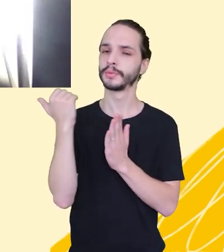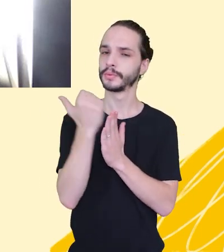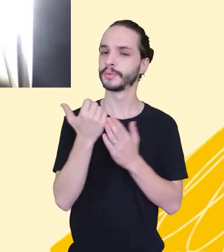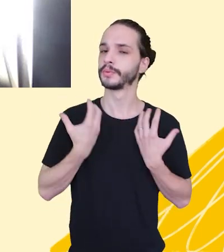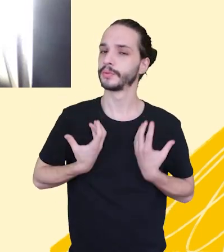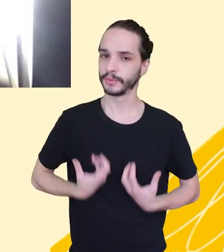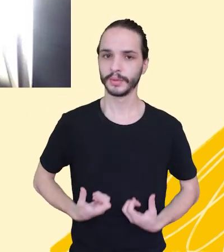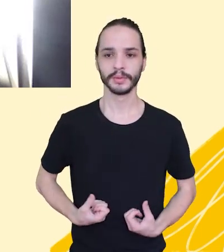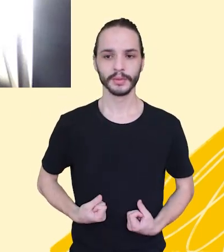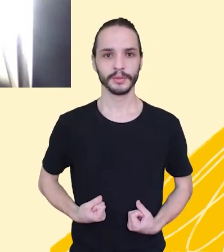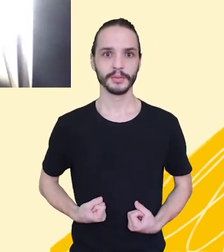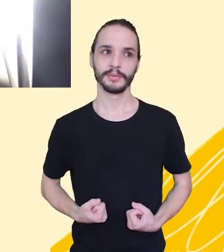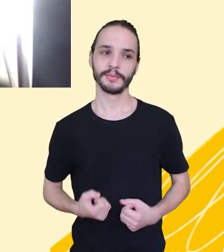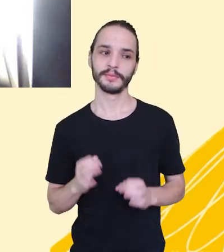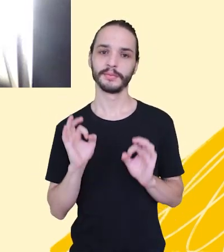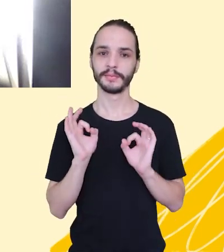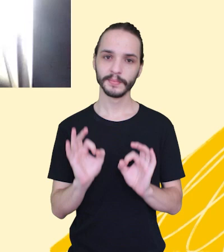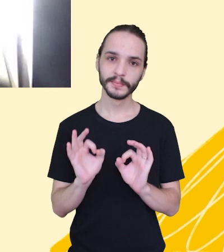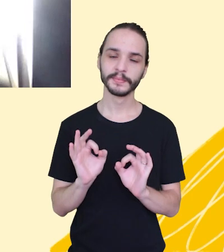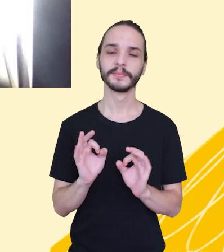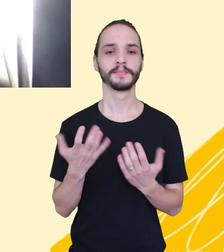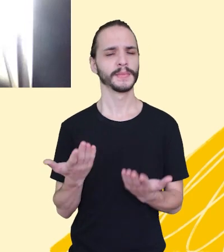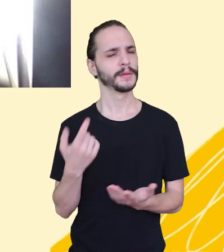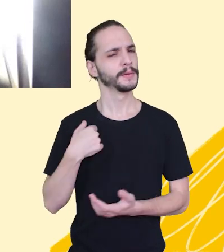So I thought I want to repeat it, but I have to...